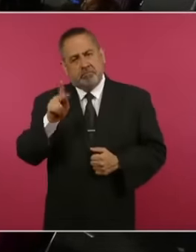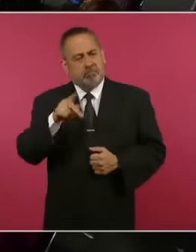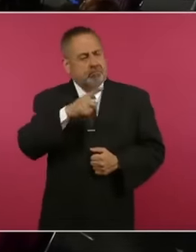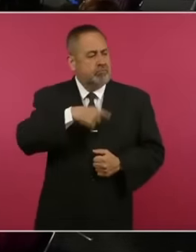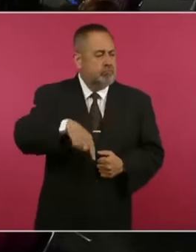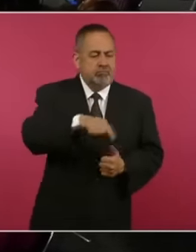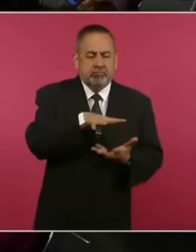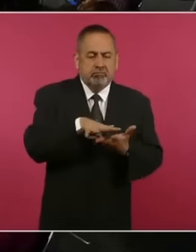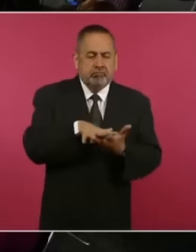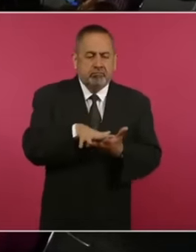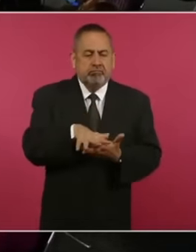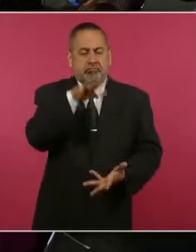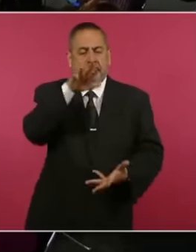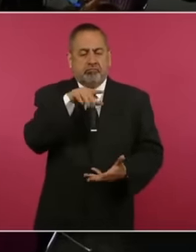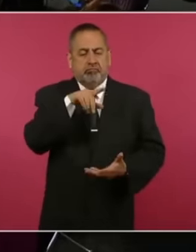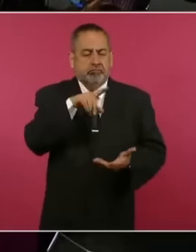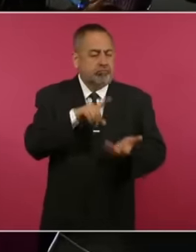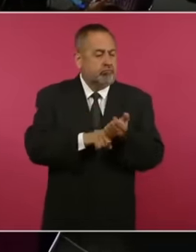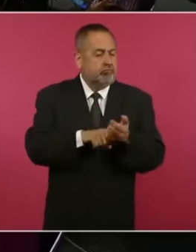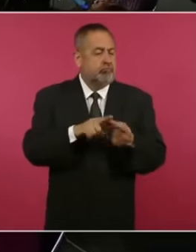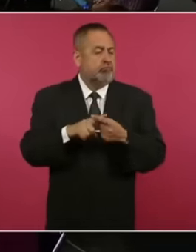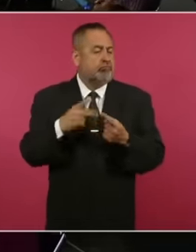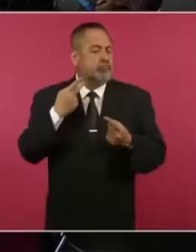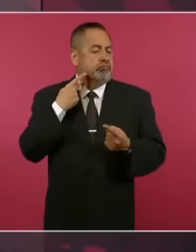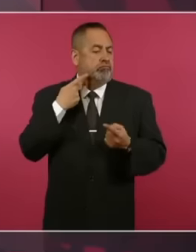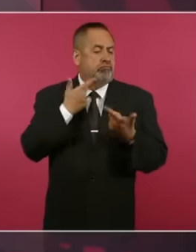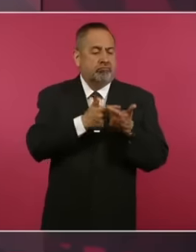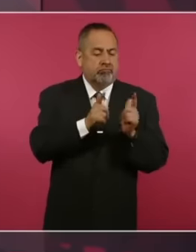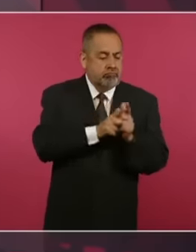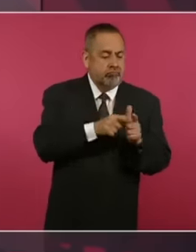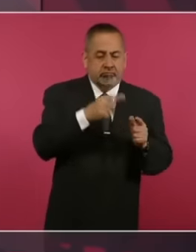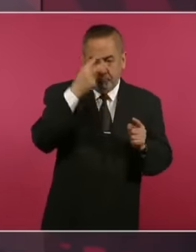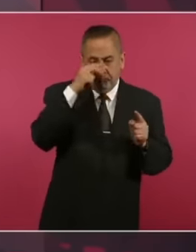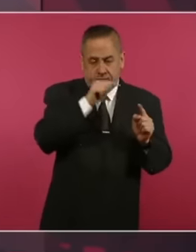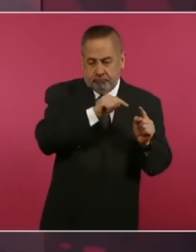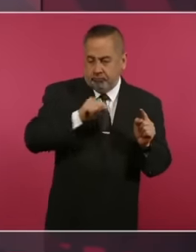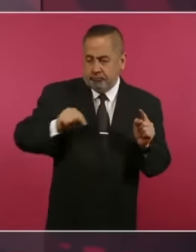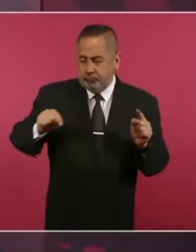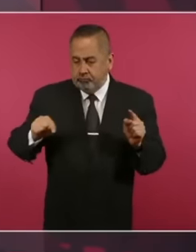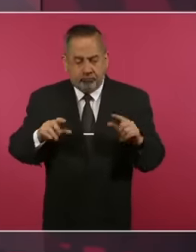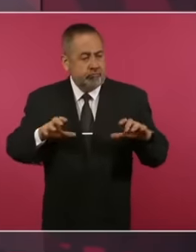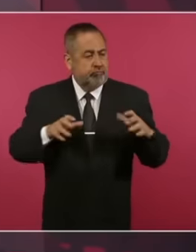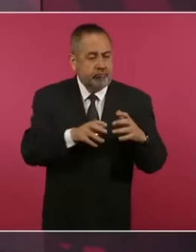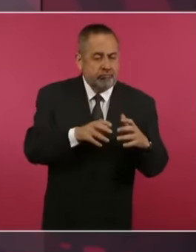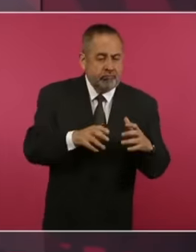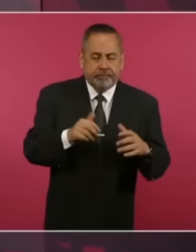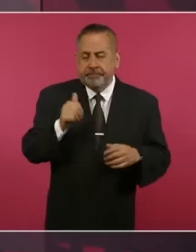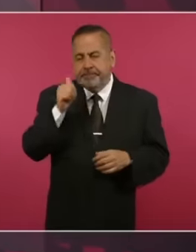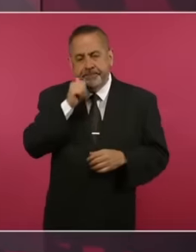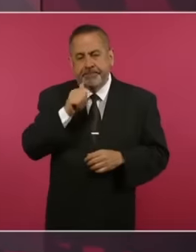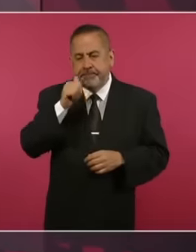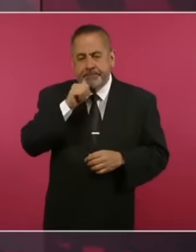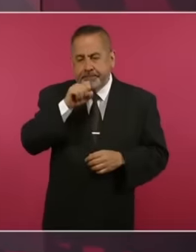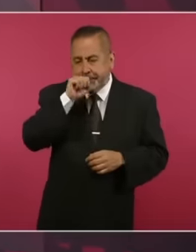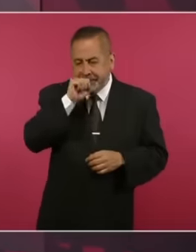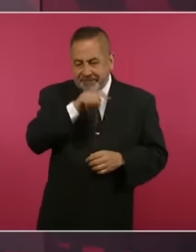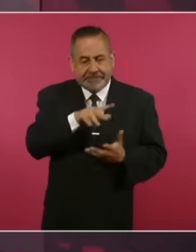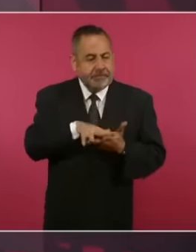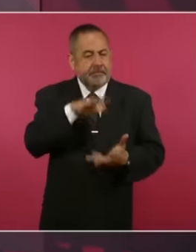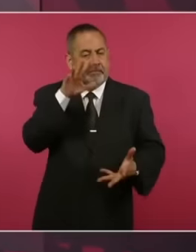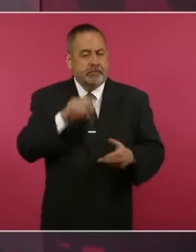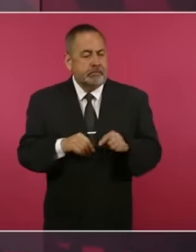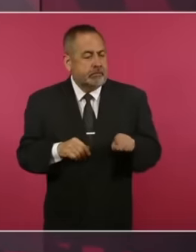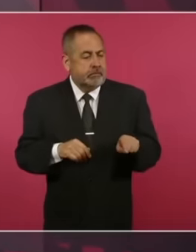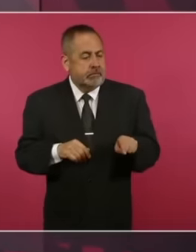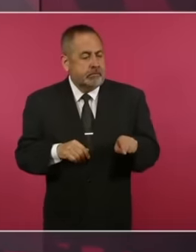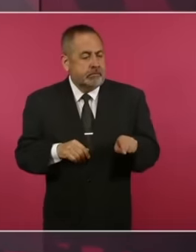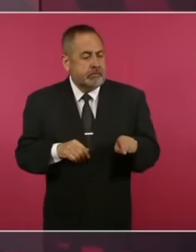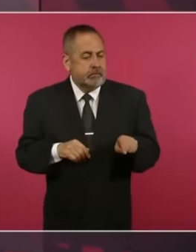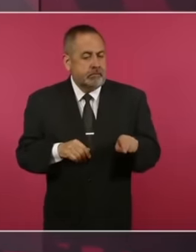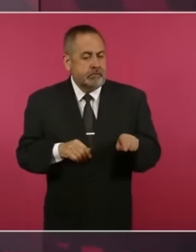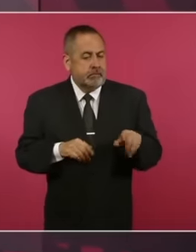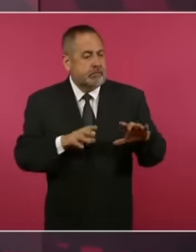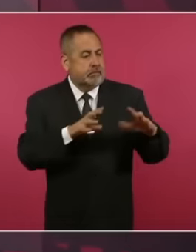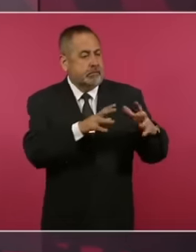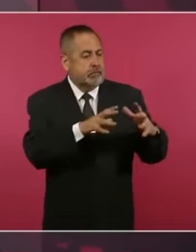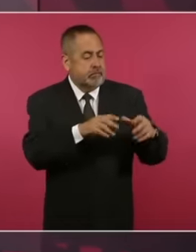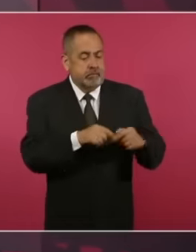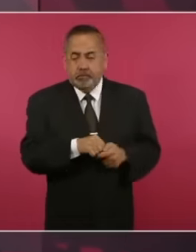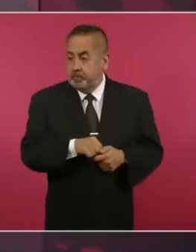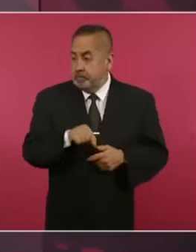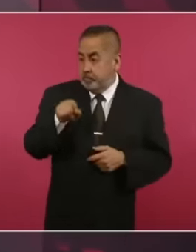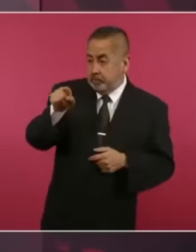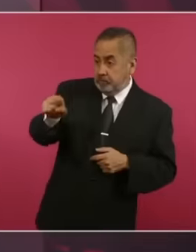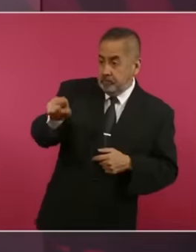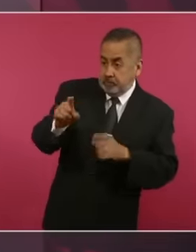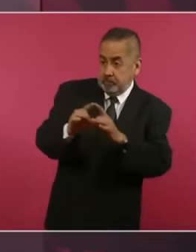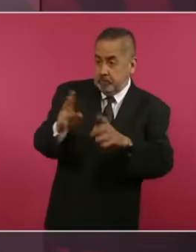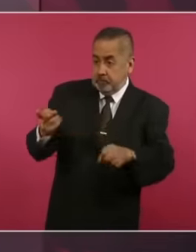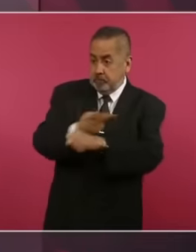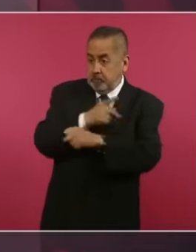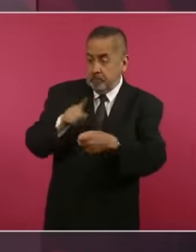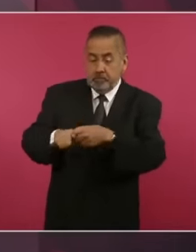of the political forces in Mexico have expressed their rejection of what happened in Ecuador,